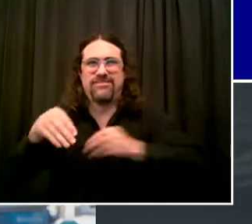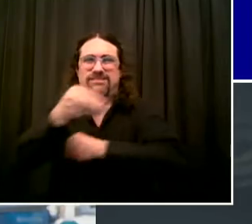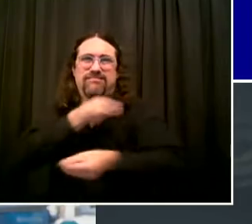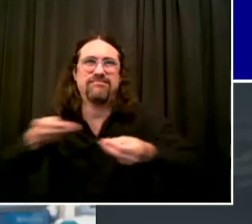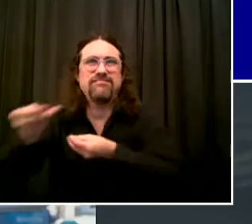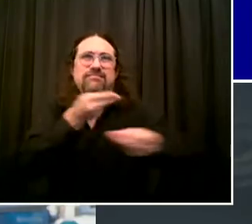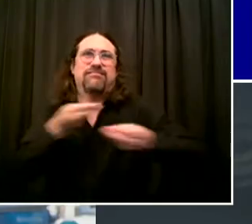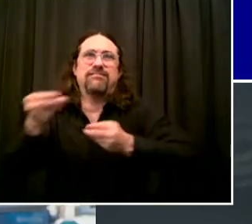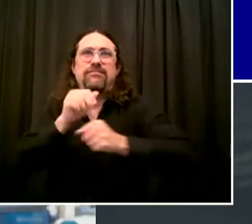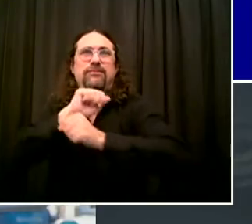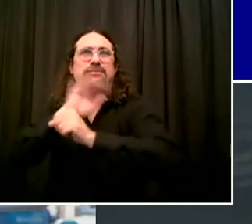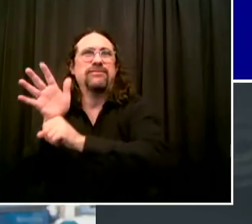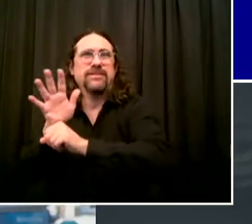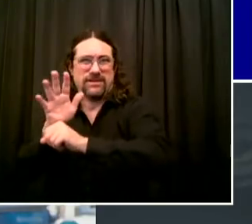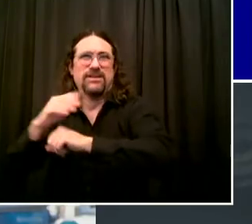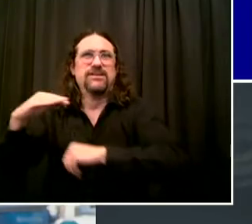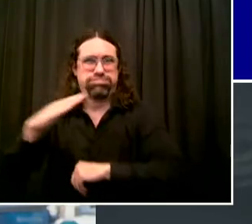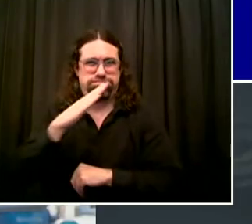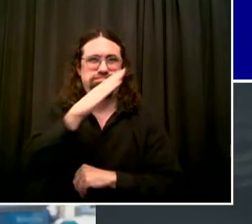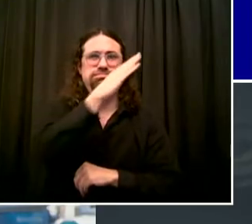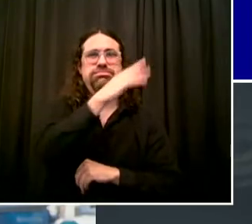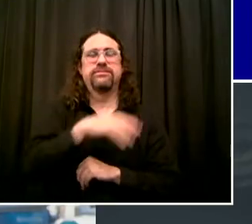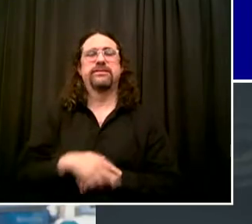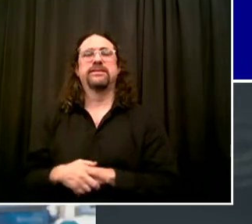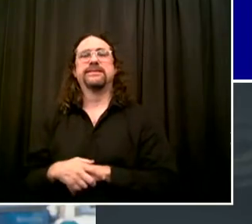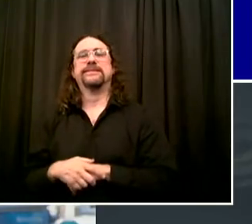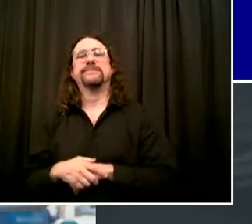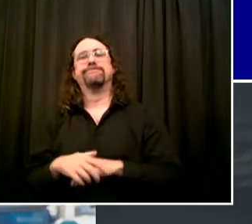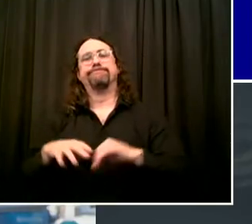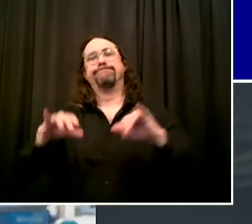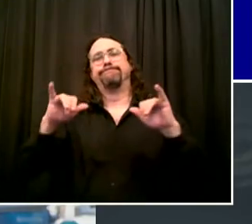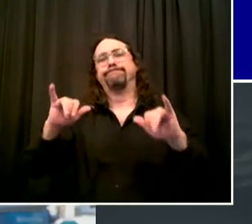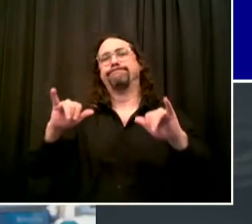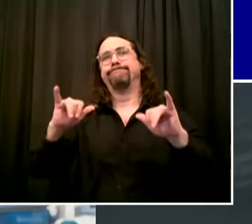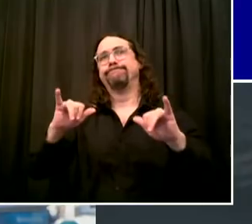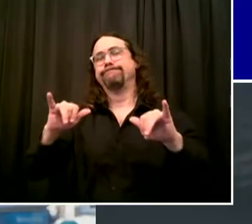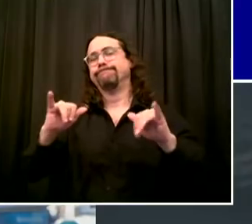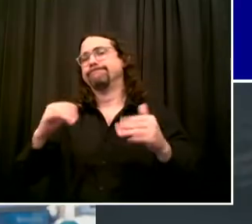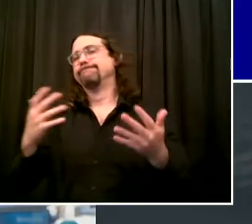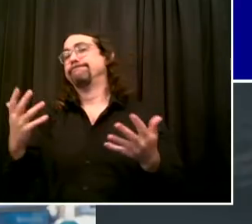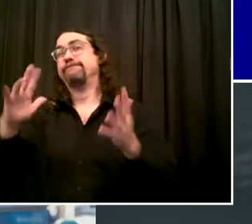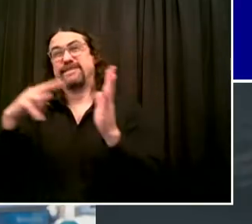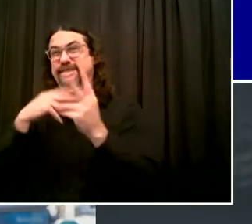EVEN A WEK EAGO, HONESTLY, I WAS